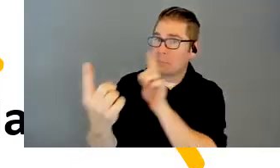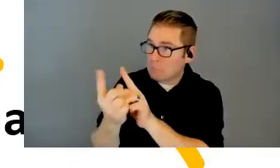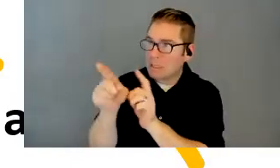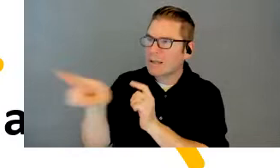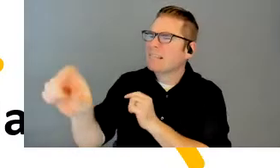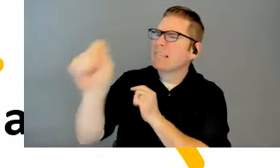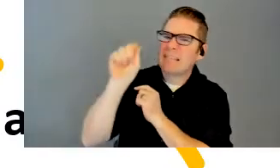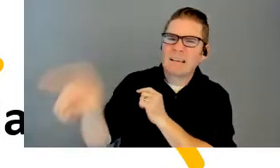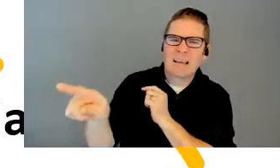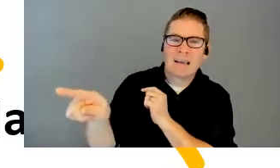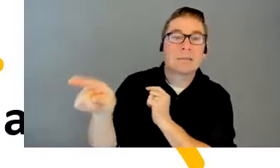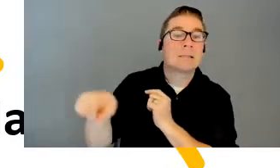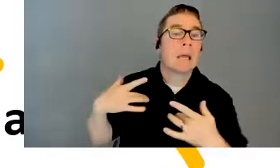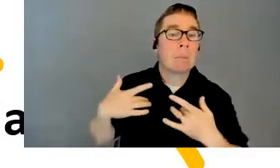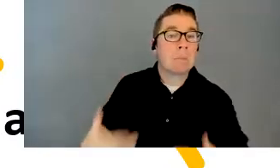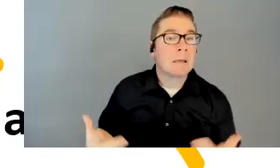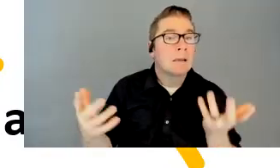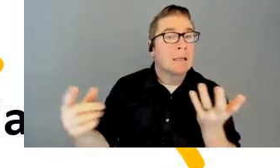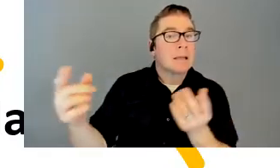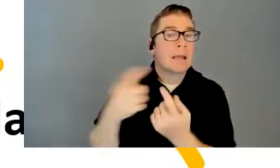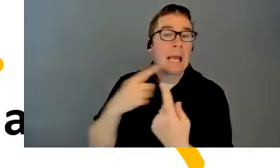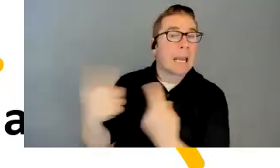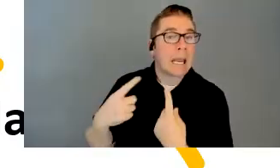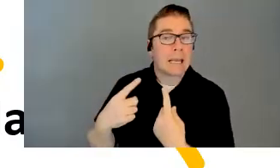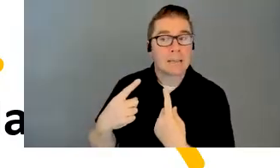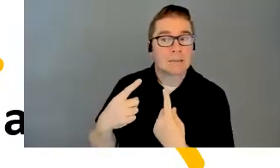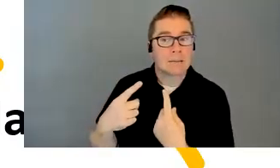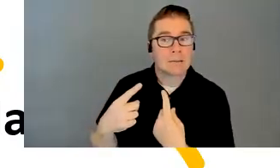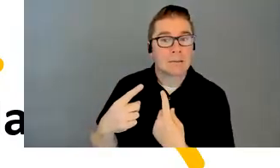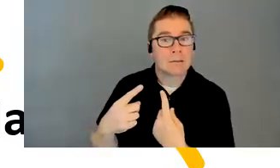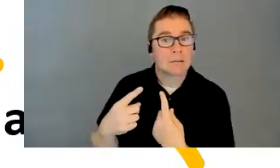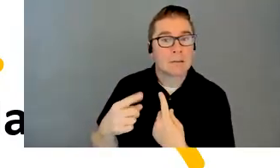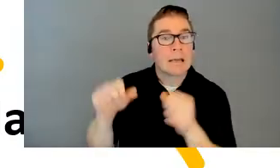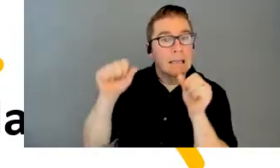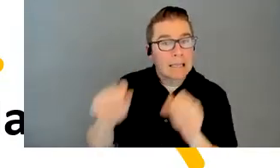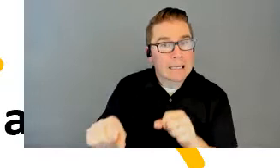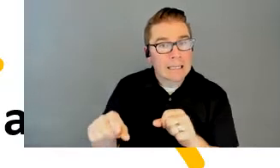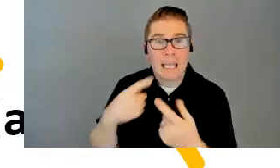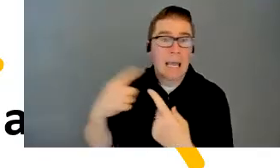And the answer that they they could easily give us is it's in the faculty handbook or it's in your contract,